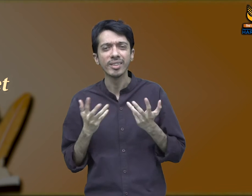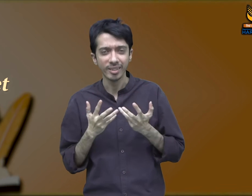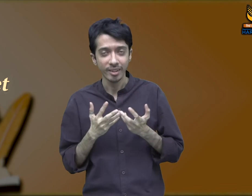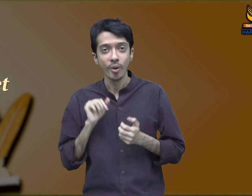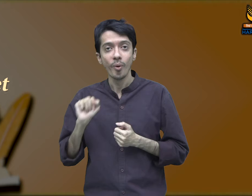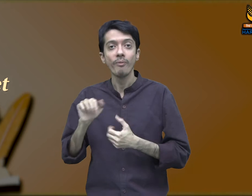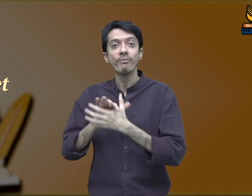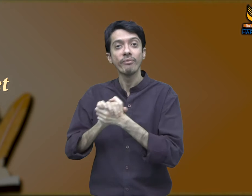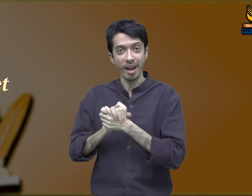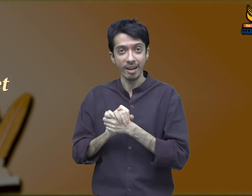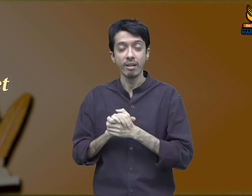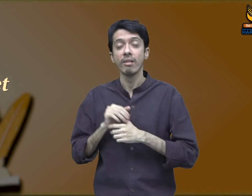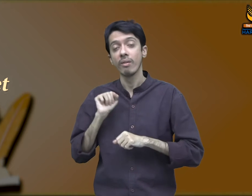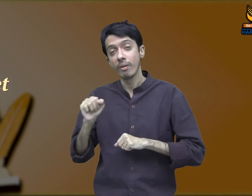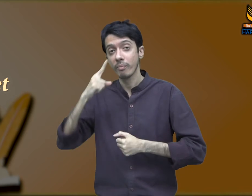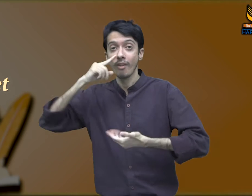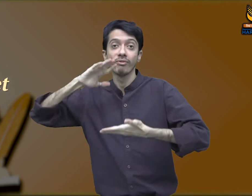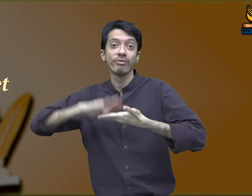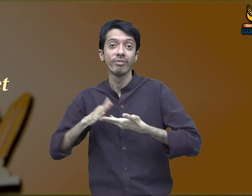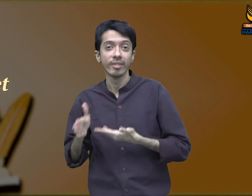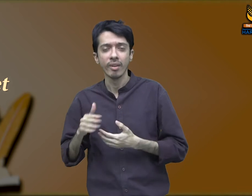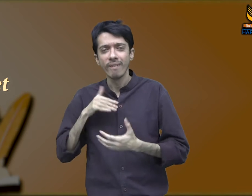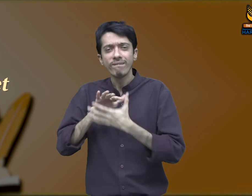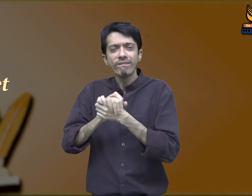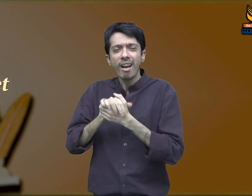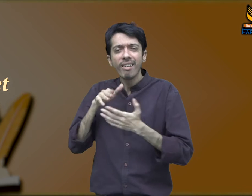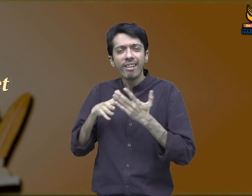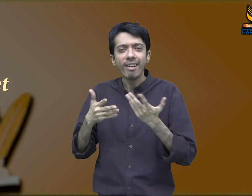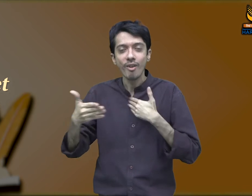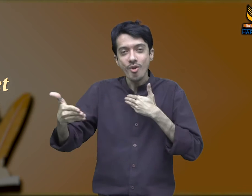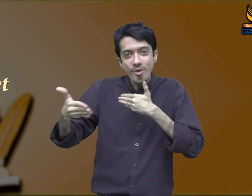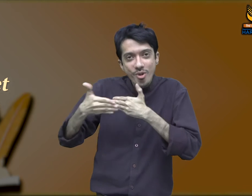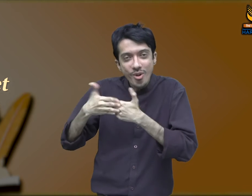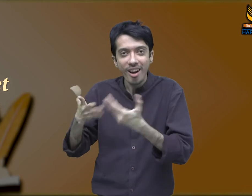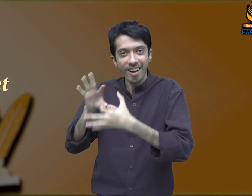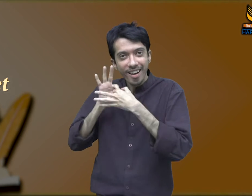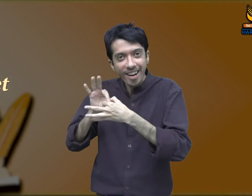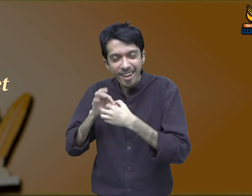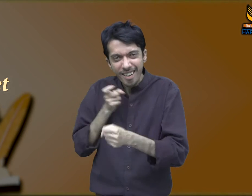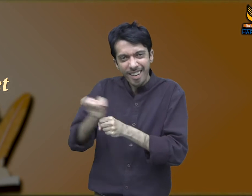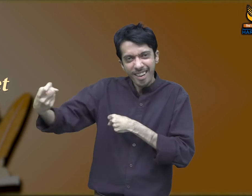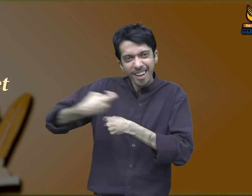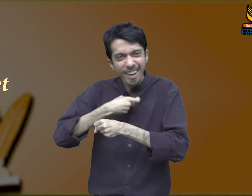He has explained the beauty of his friend and wife. In one of his sonnet, He addressed the young man